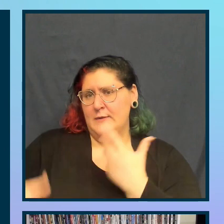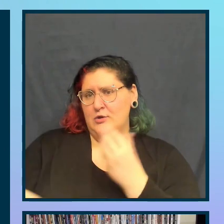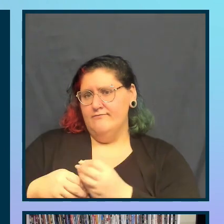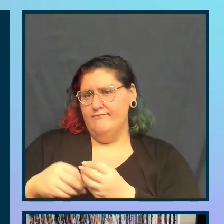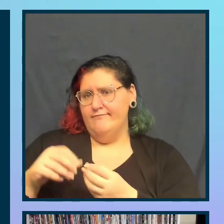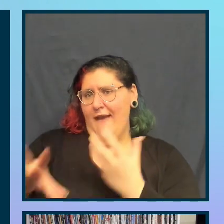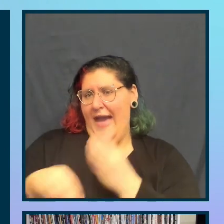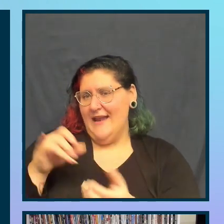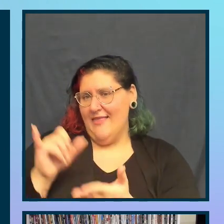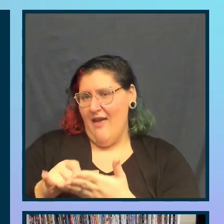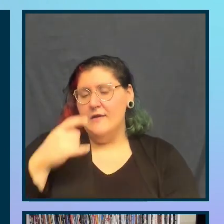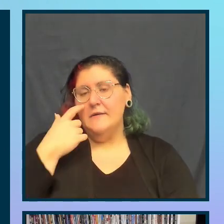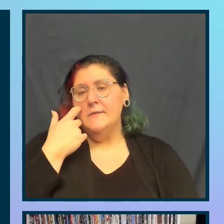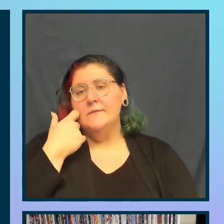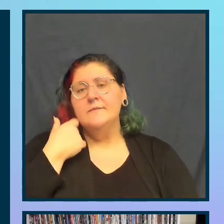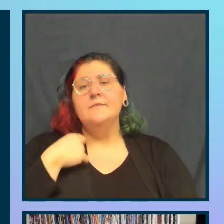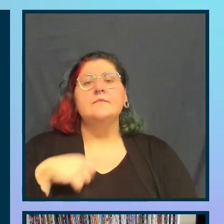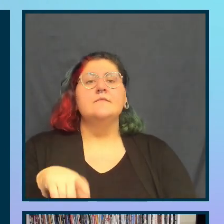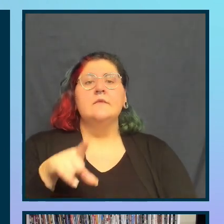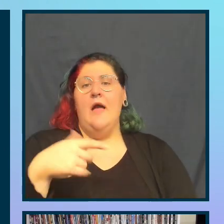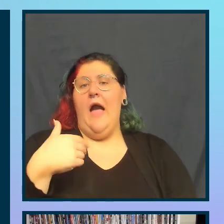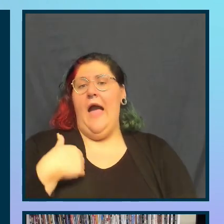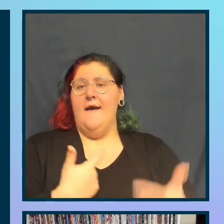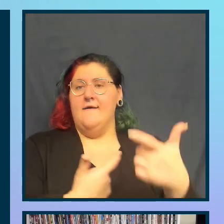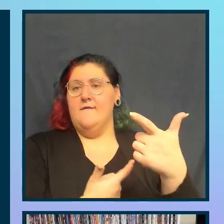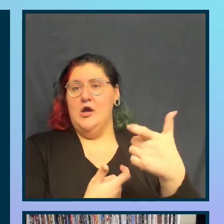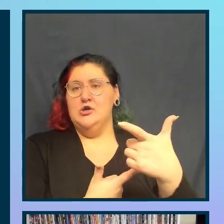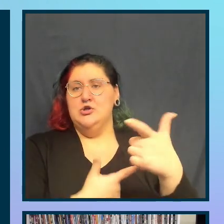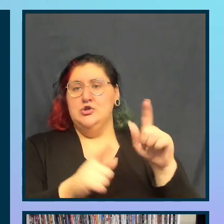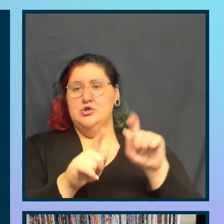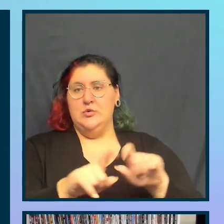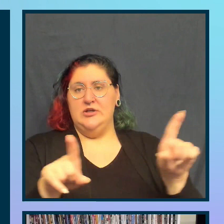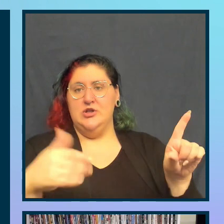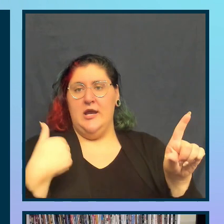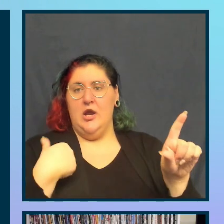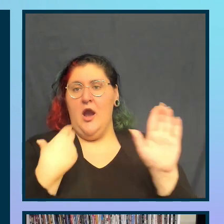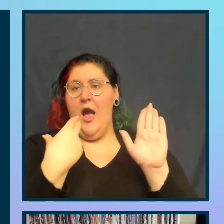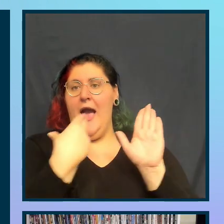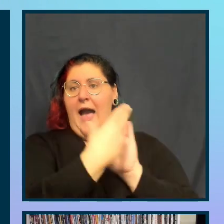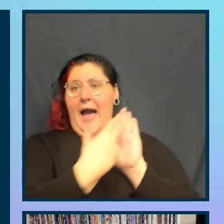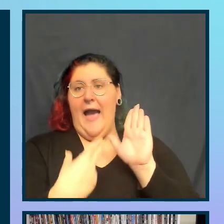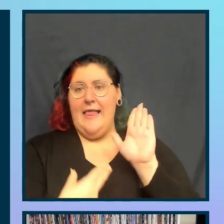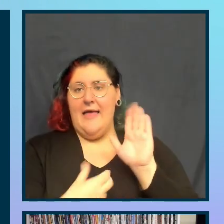And in the screenshot here, I have highlighted an icon control with a downward pointing arrow. This is meant as an indicator